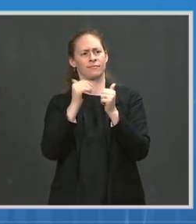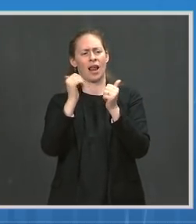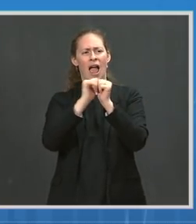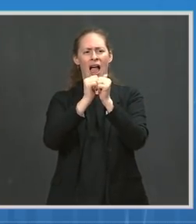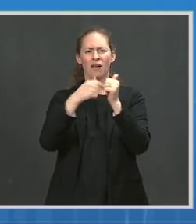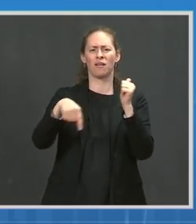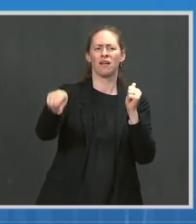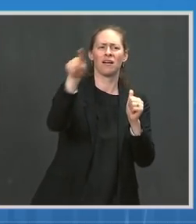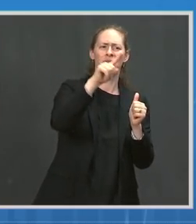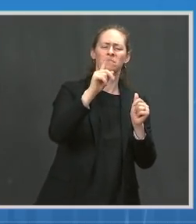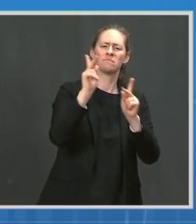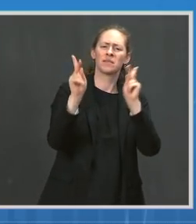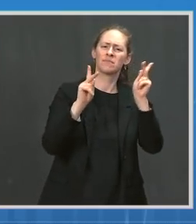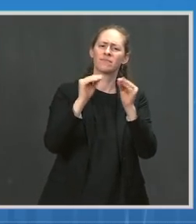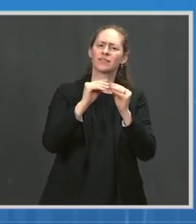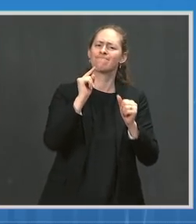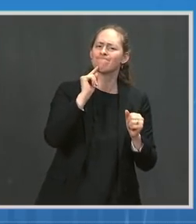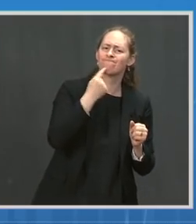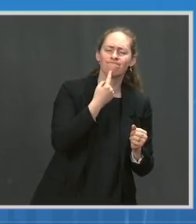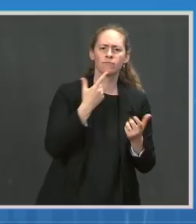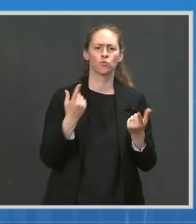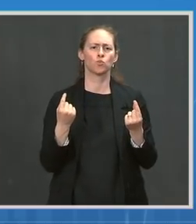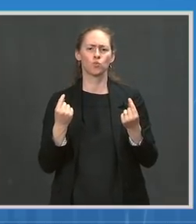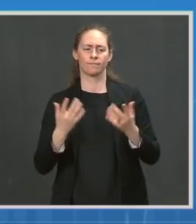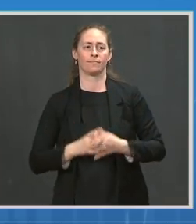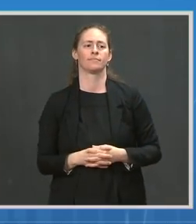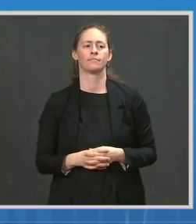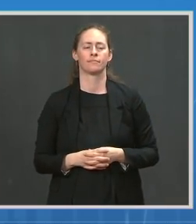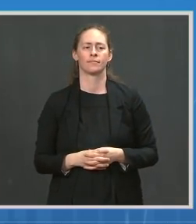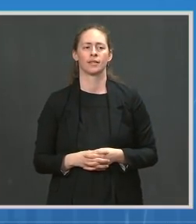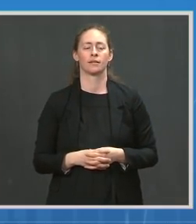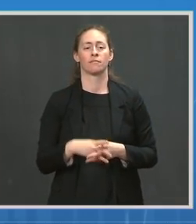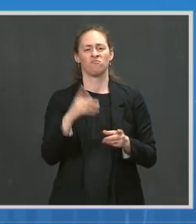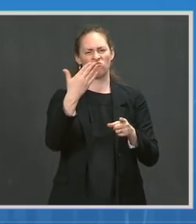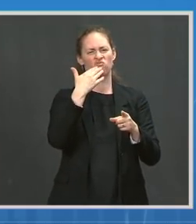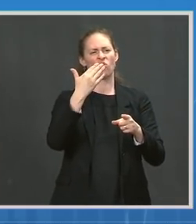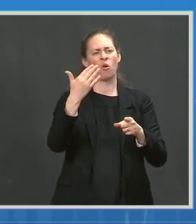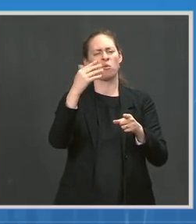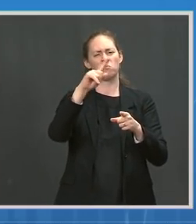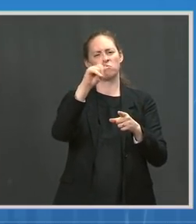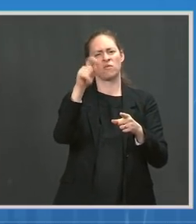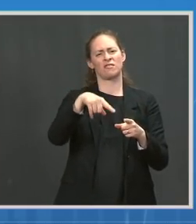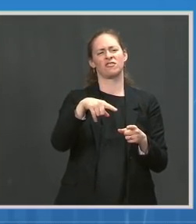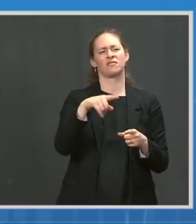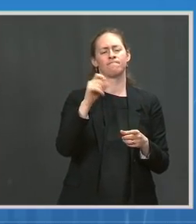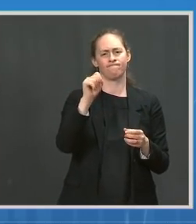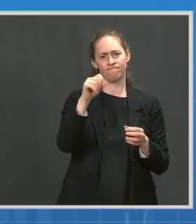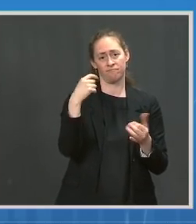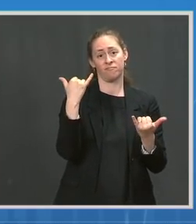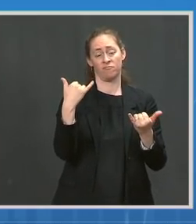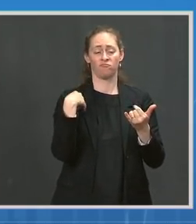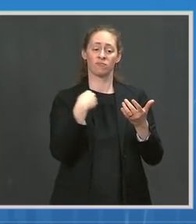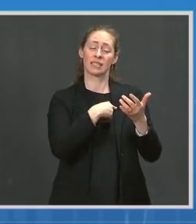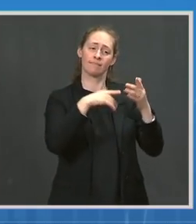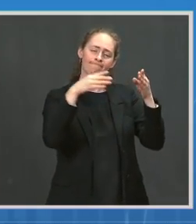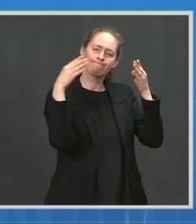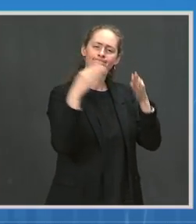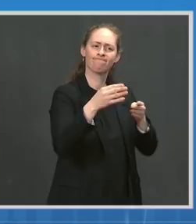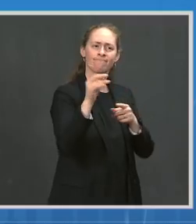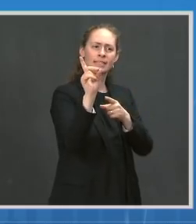Dr. Walensky: Yeah, thank you for that question, Tamara. We're actually looking at the data exactly right now, both -- because we can't really do it at the state level,